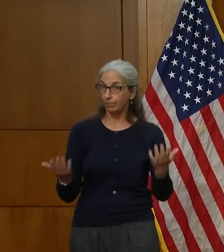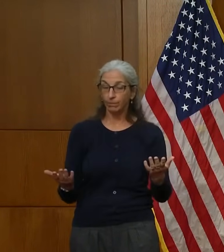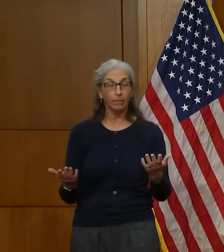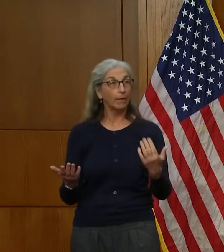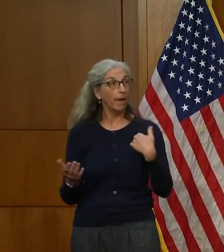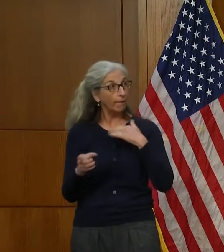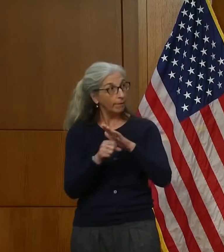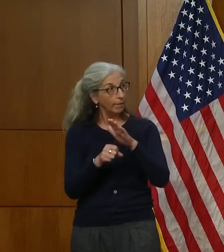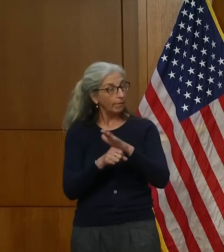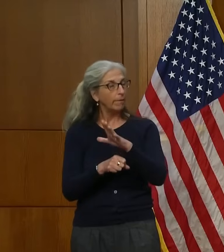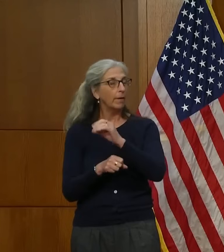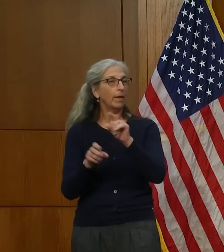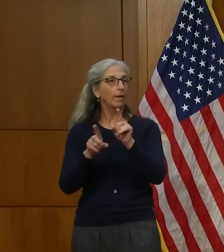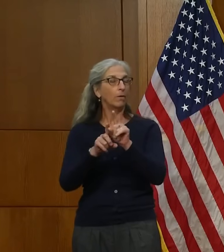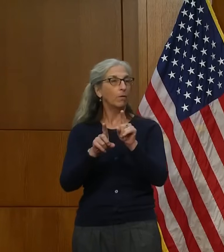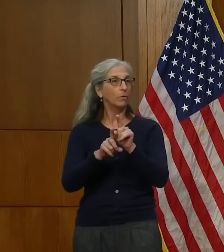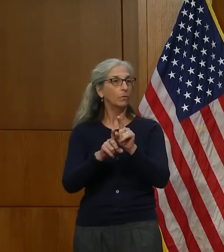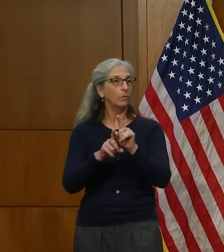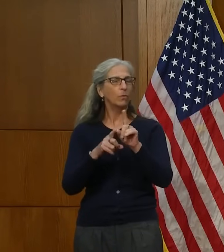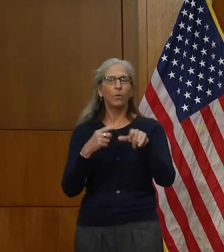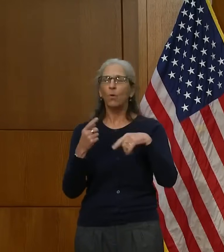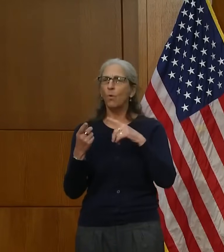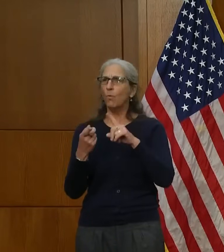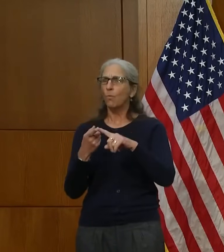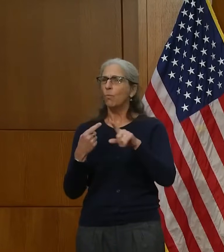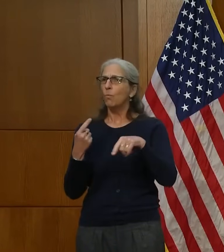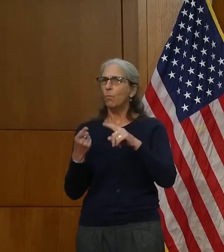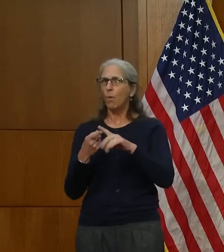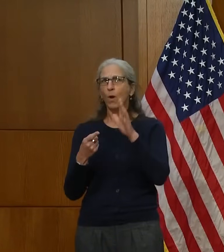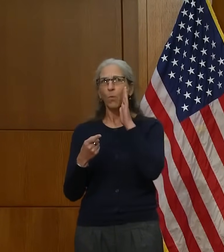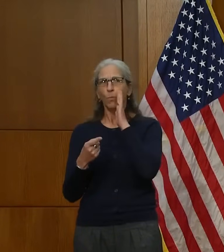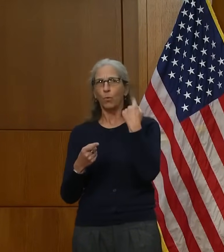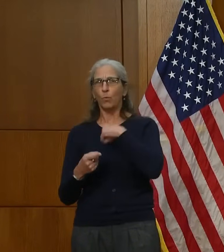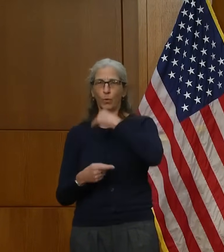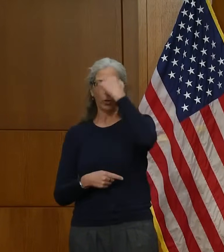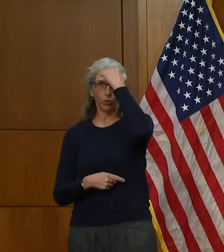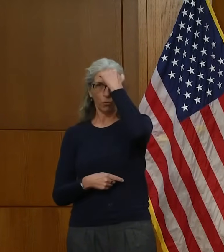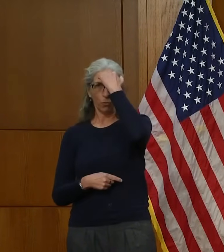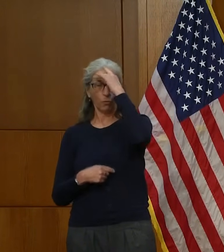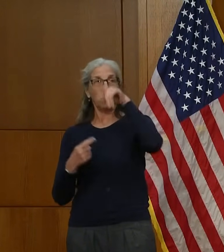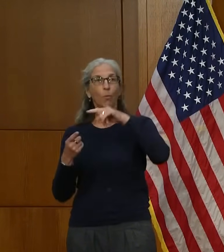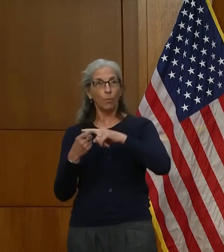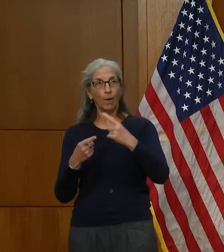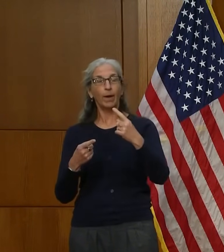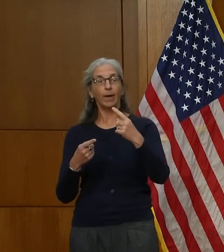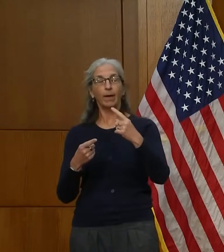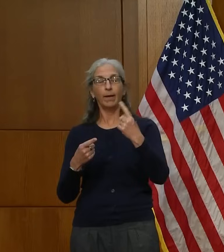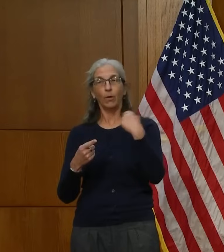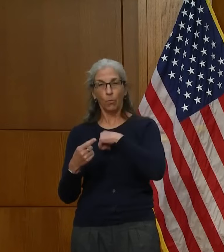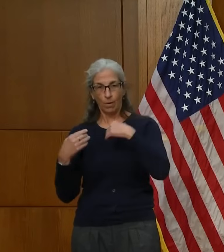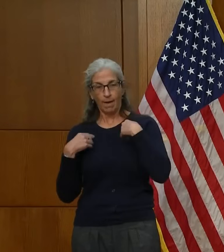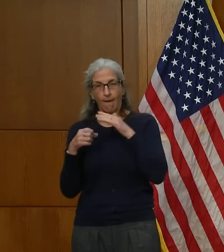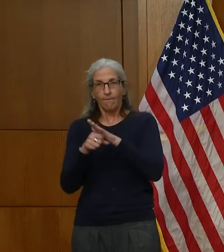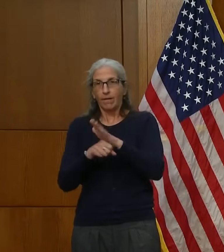WE DOING ON PPE, ESPECIALLY IN